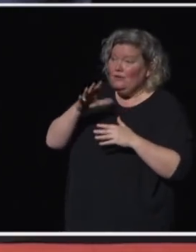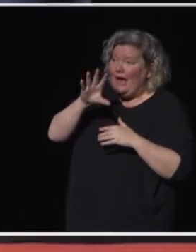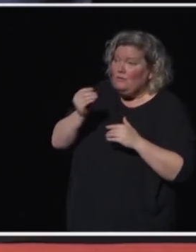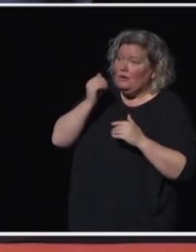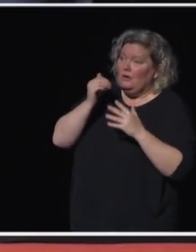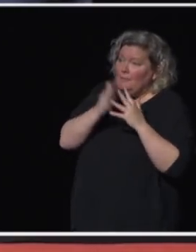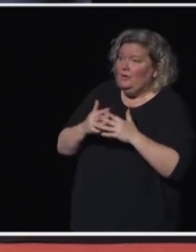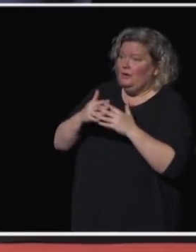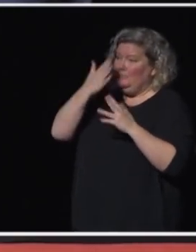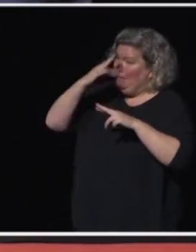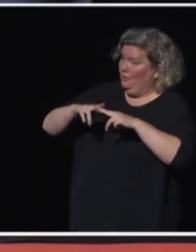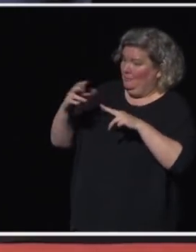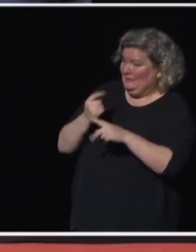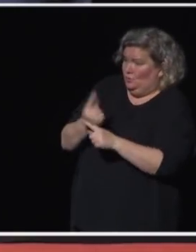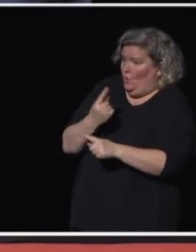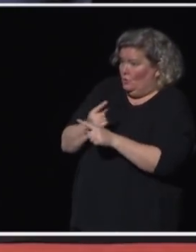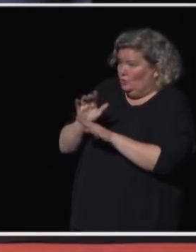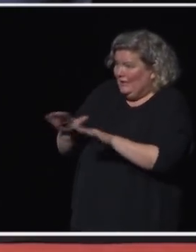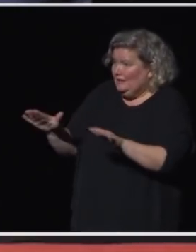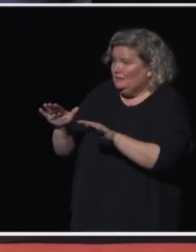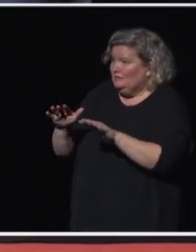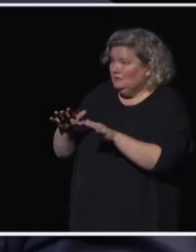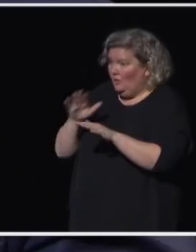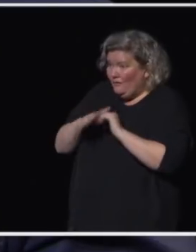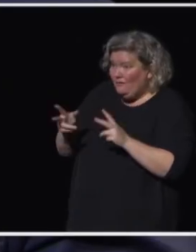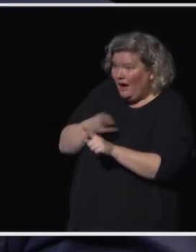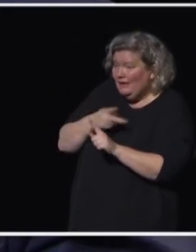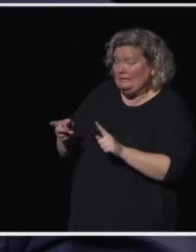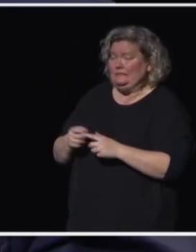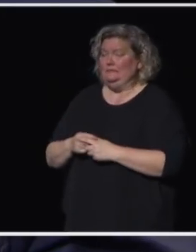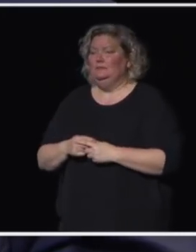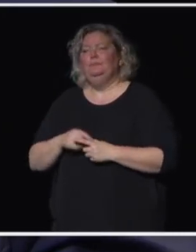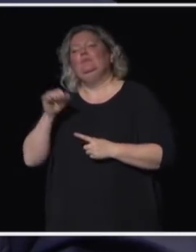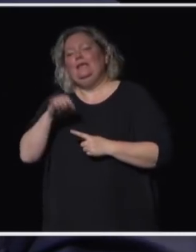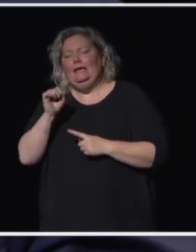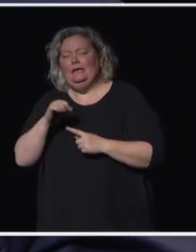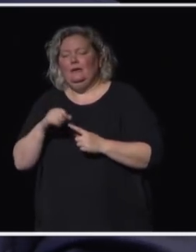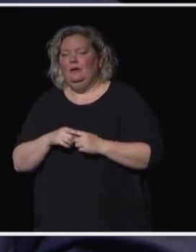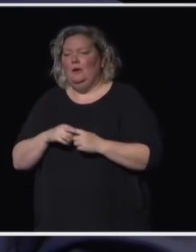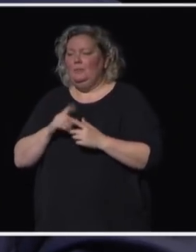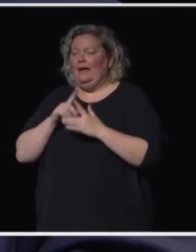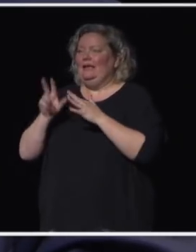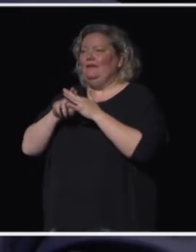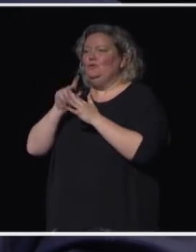or less has to have with their kids if they're caring for them? Yeah, but I think if you're doing it right you don't have one talk.